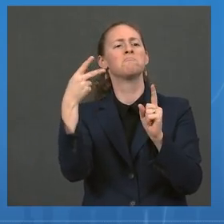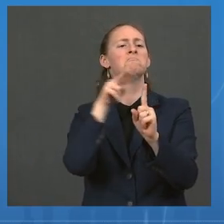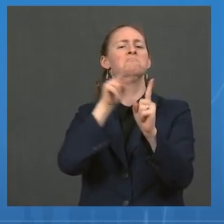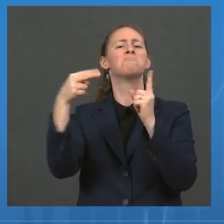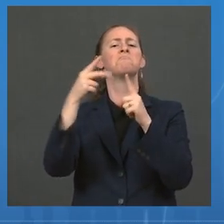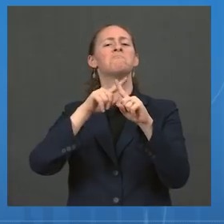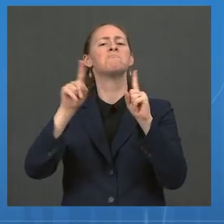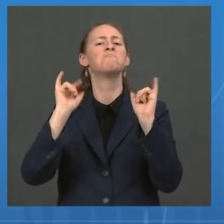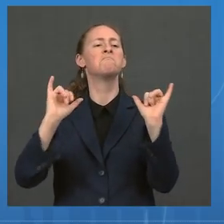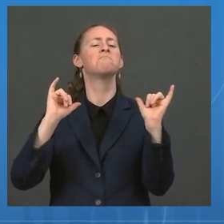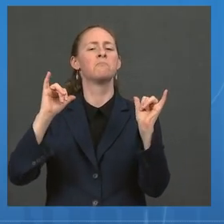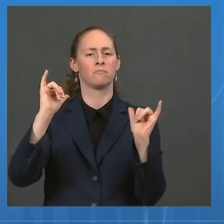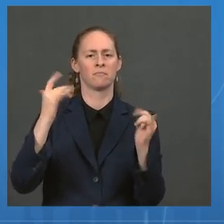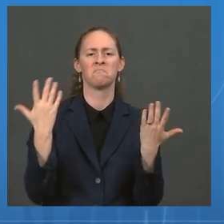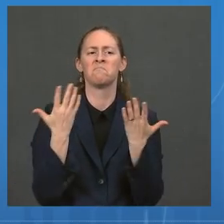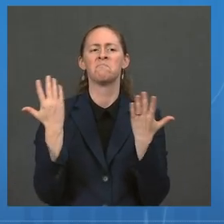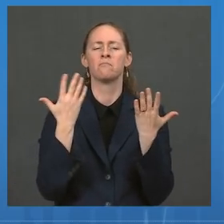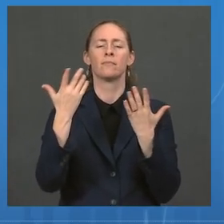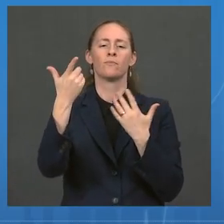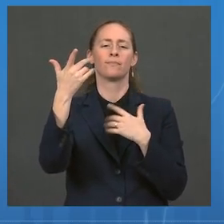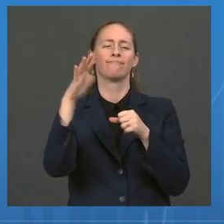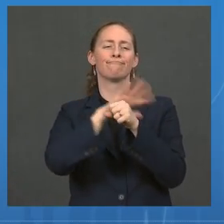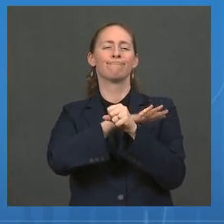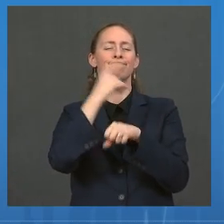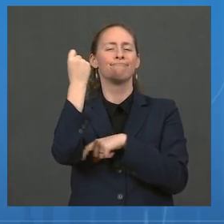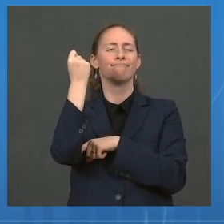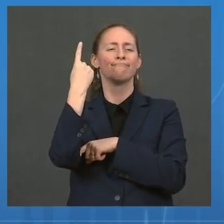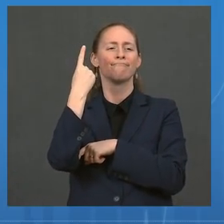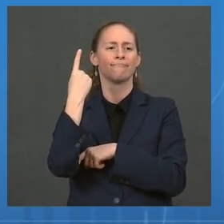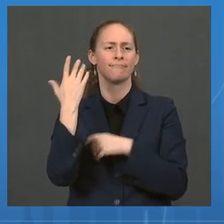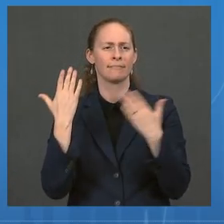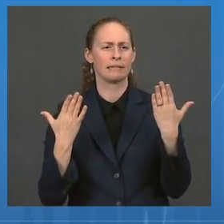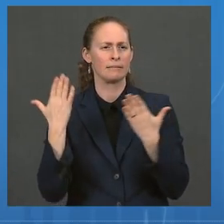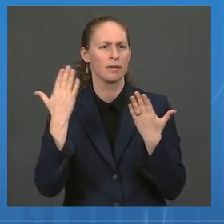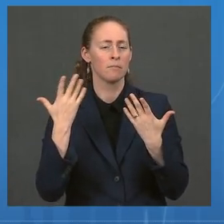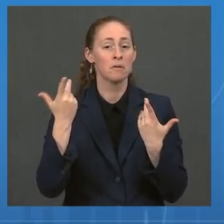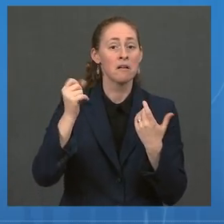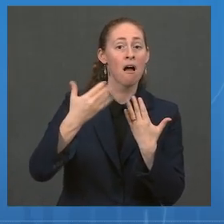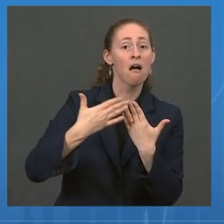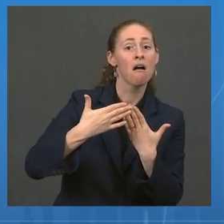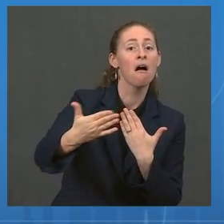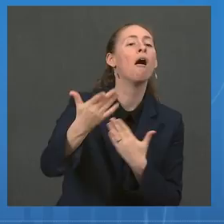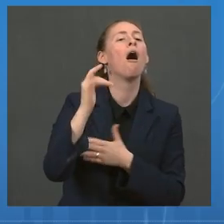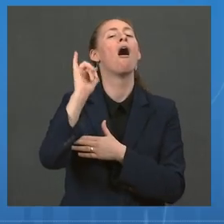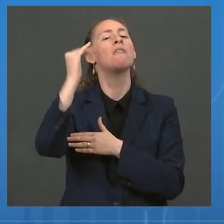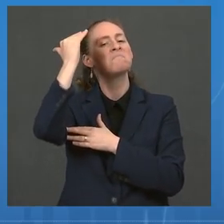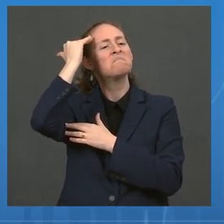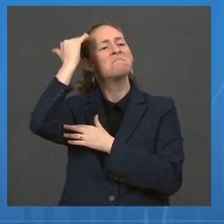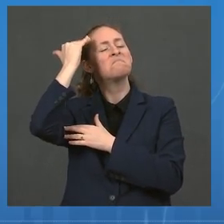so that you can understand things that you might expect in the coming months and years. Next slide.